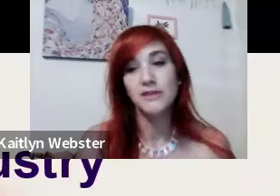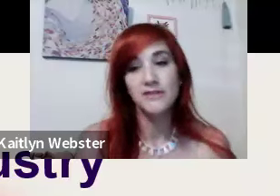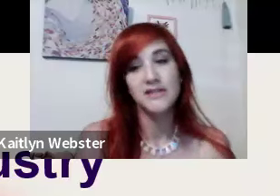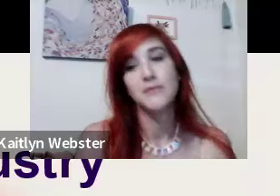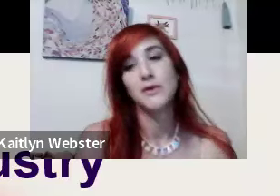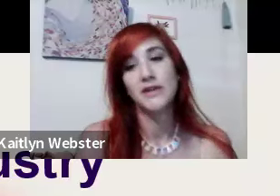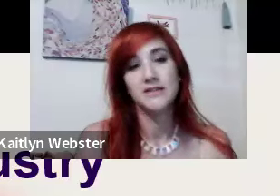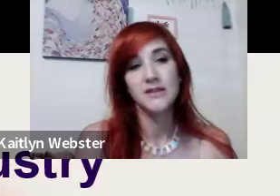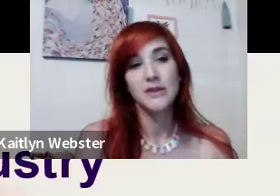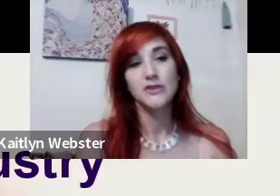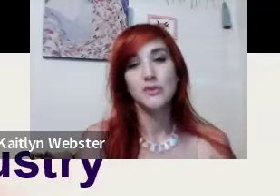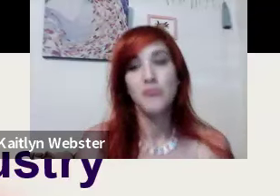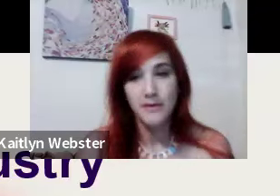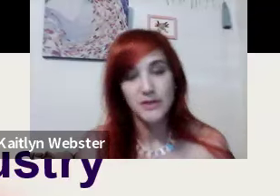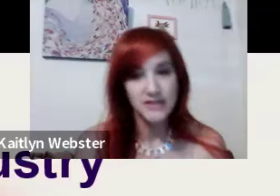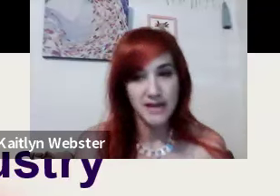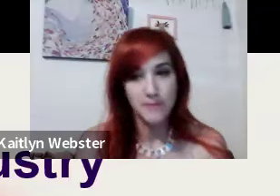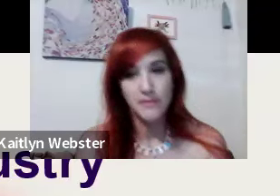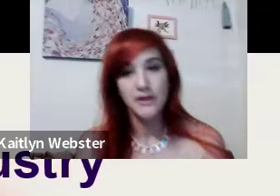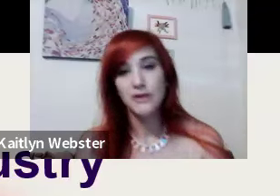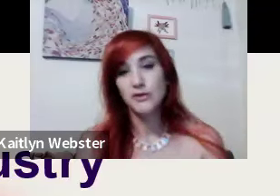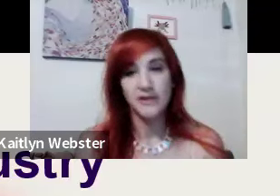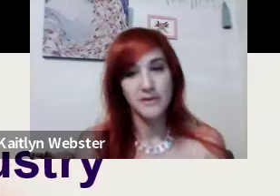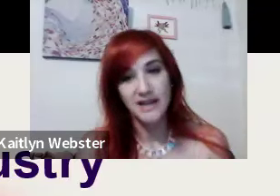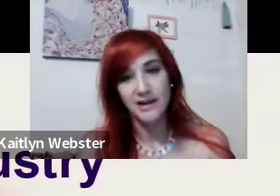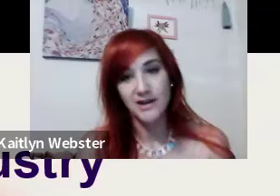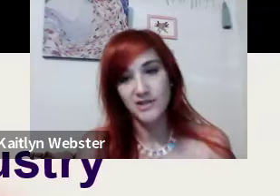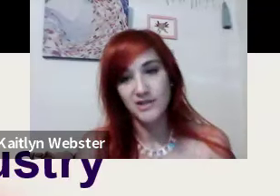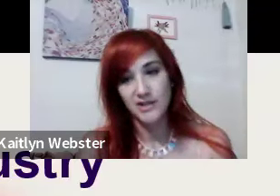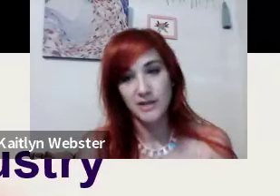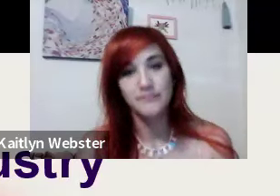live in these communities to bring them into STEM or bring them into higher education.